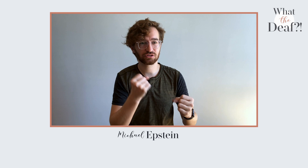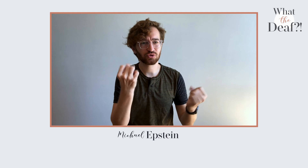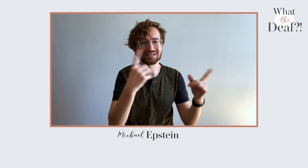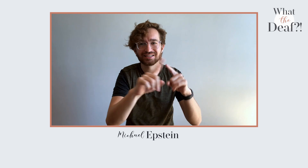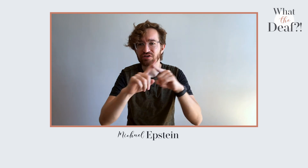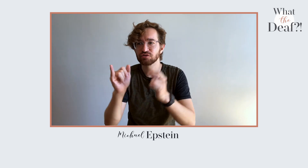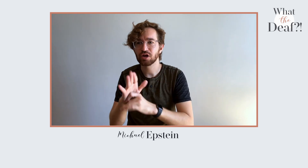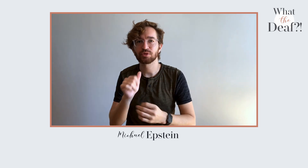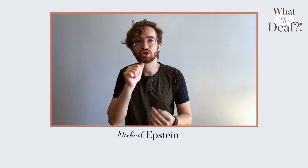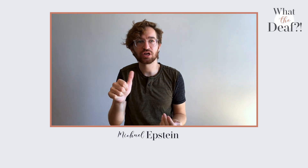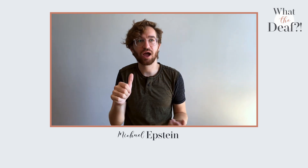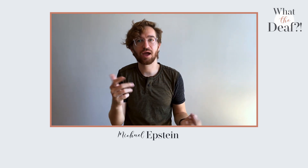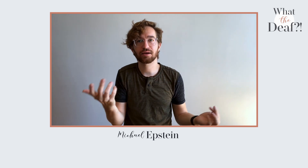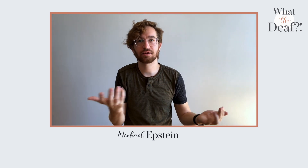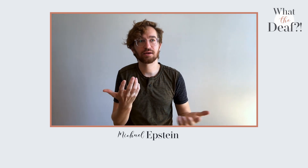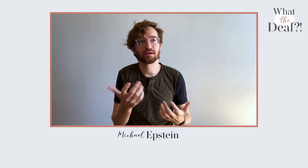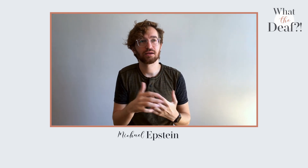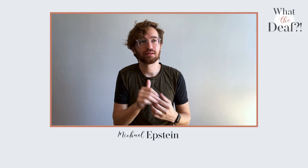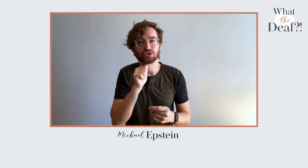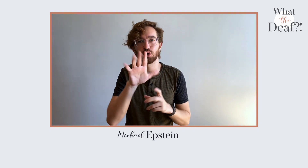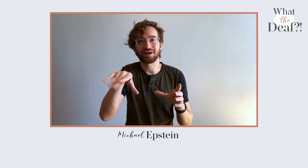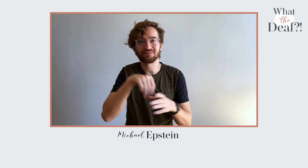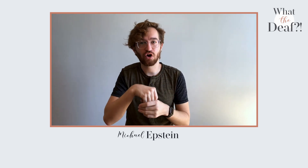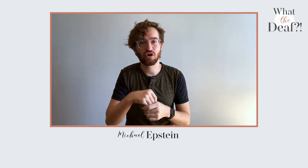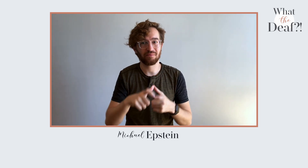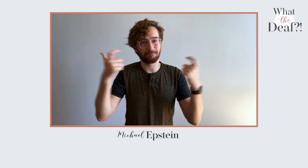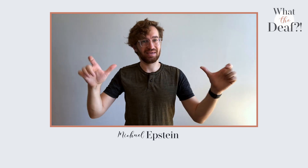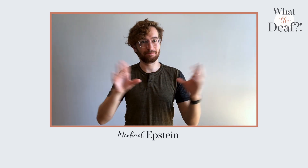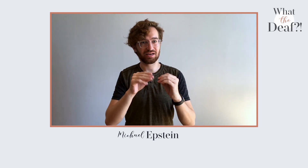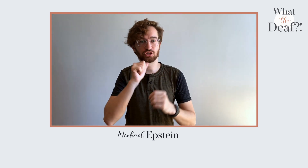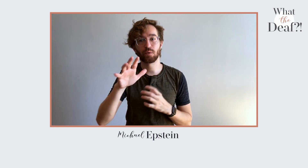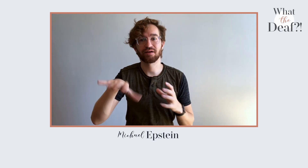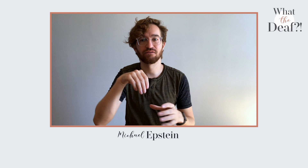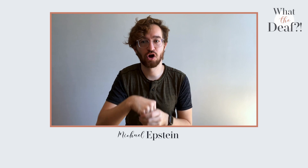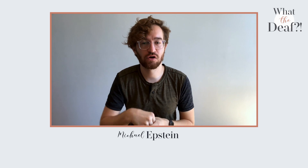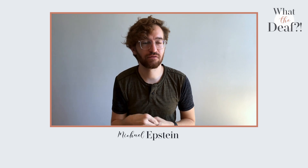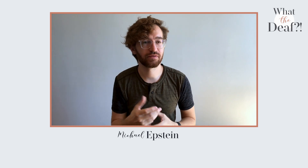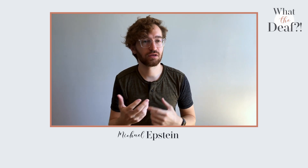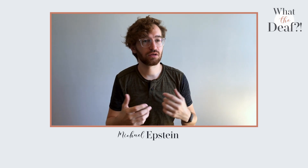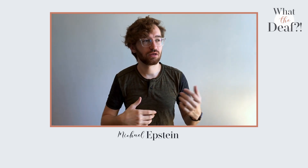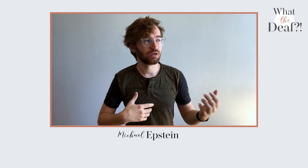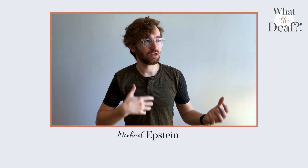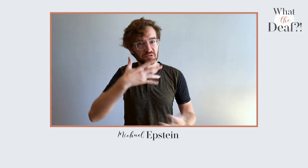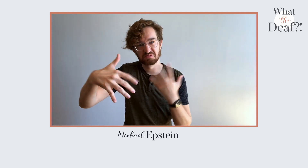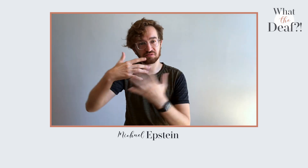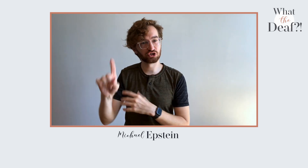that don't involve really large meetings on a daily basis, that don't involve having to socialize,